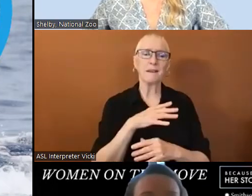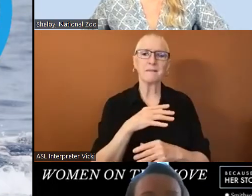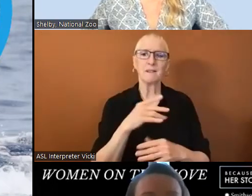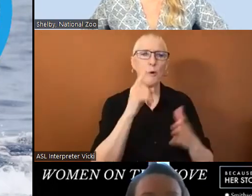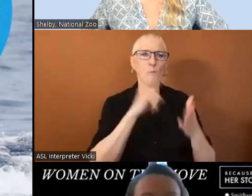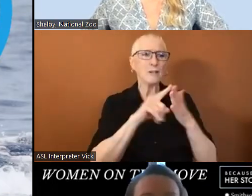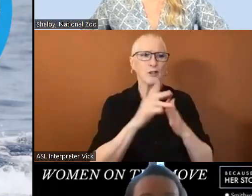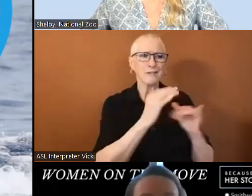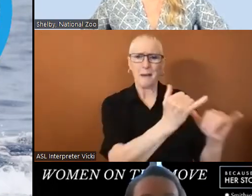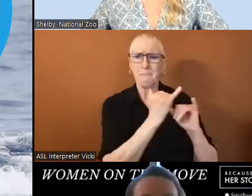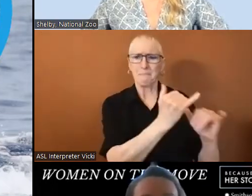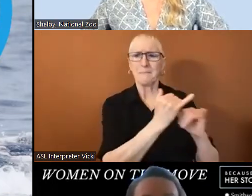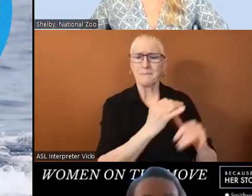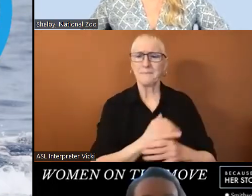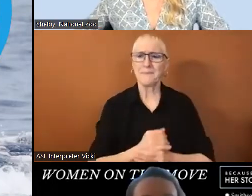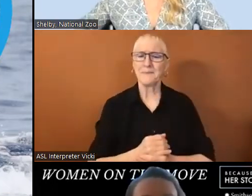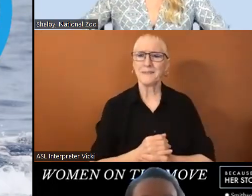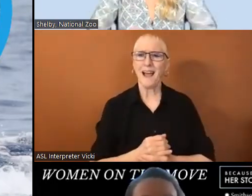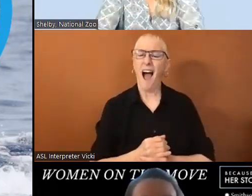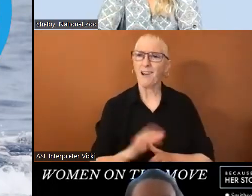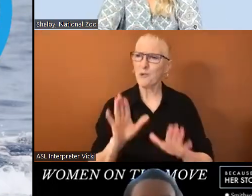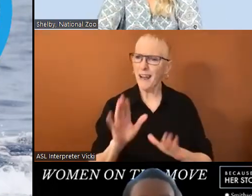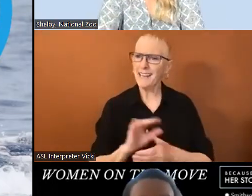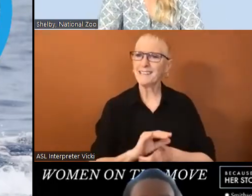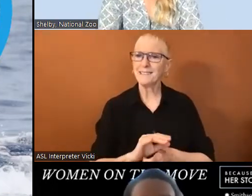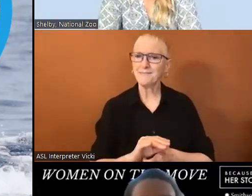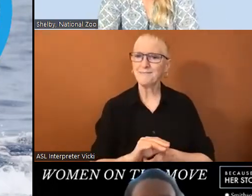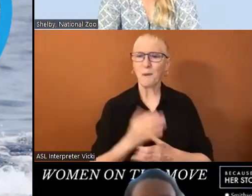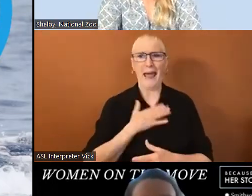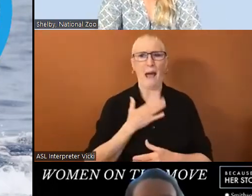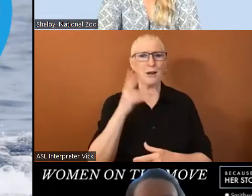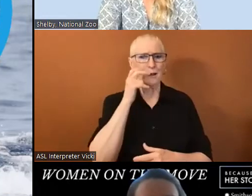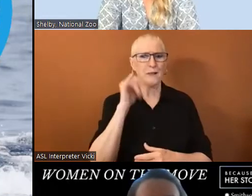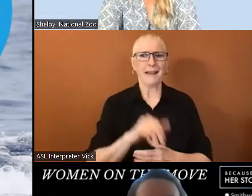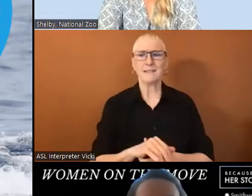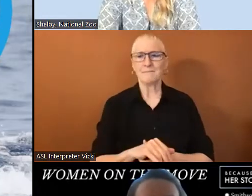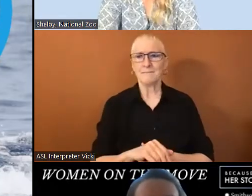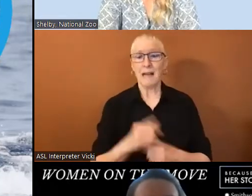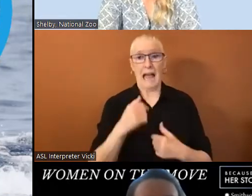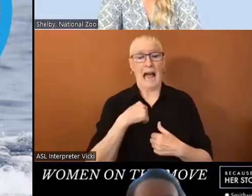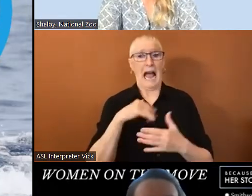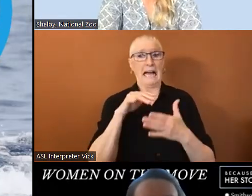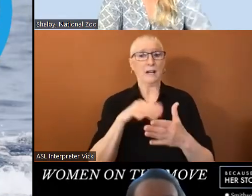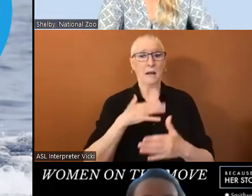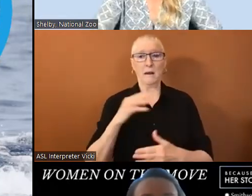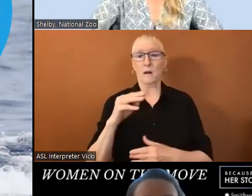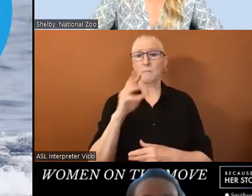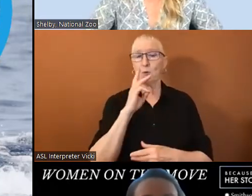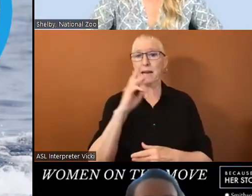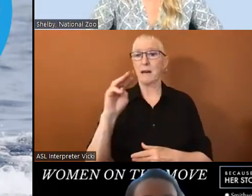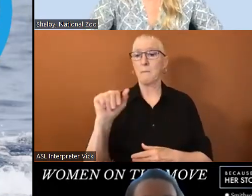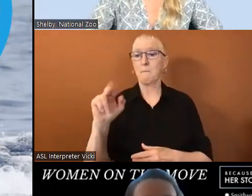Shelby: That's great. I'm so happy to hear that. I studied marine mammals myself and specifically